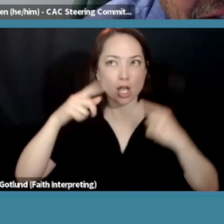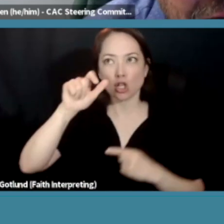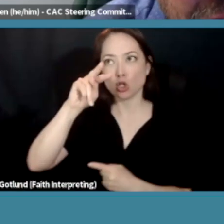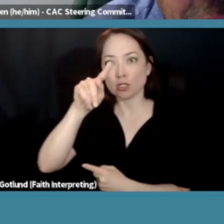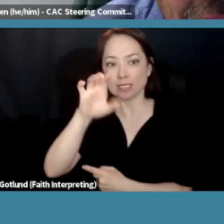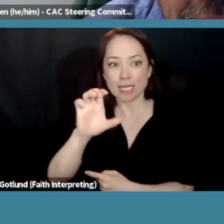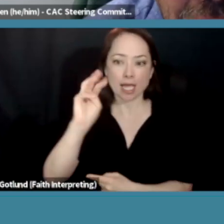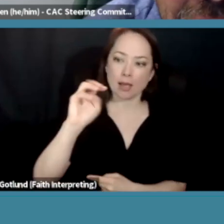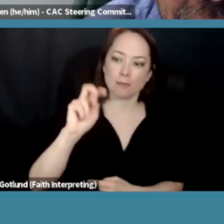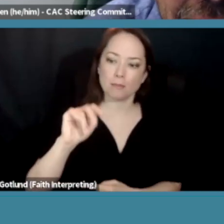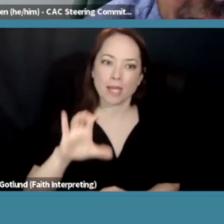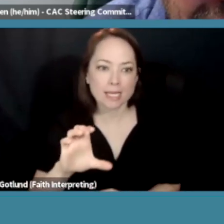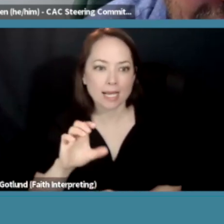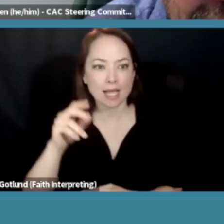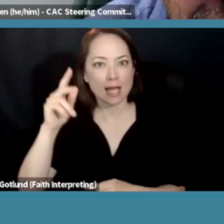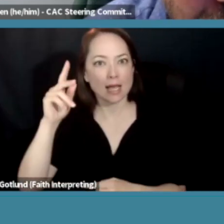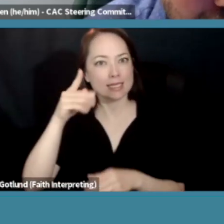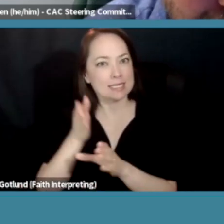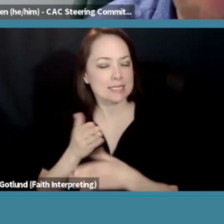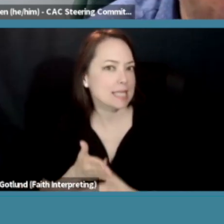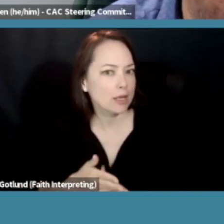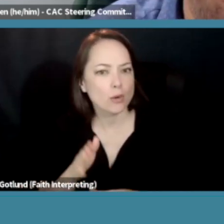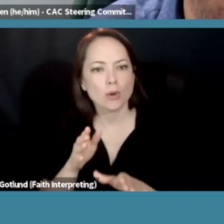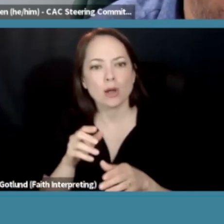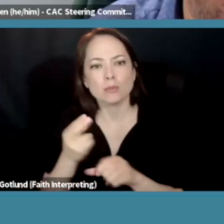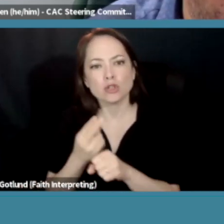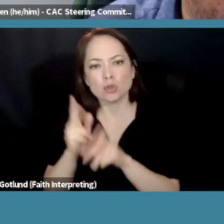Please use terms like person with psychiatric or mental disability.